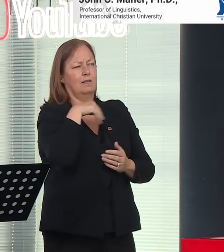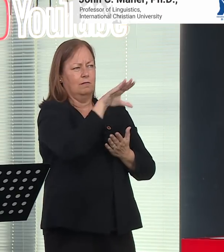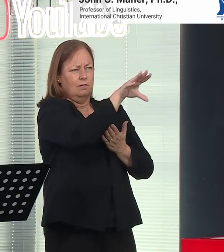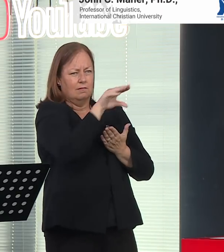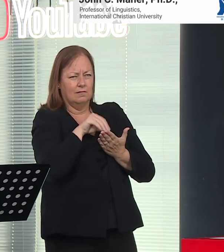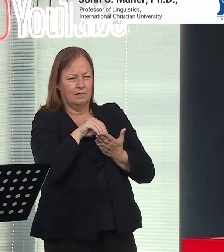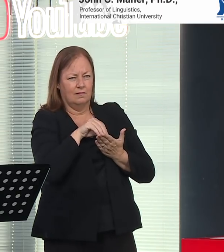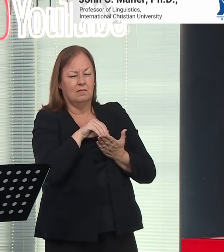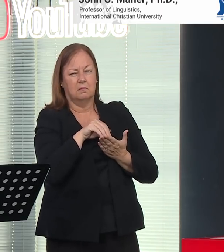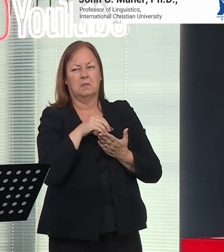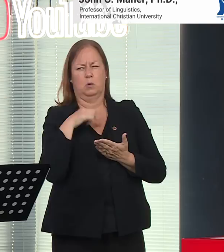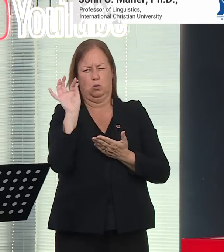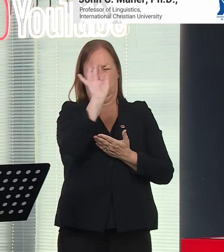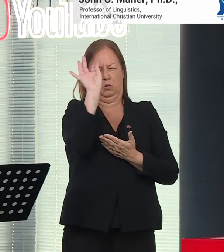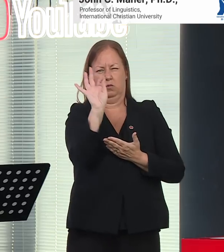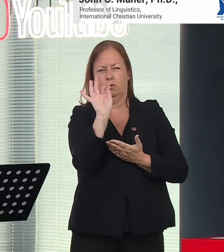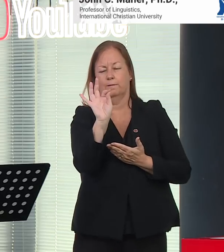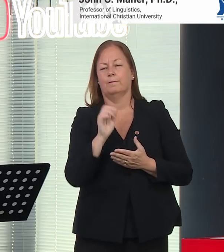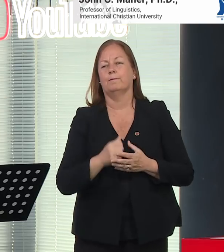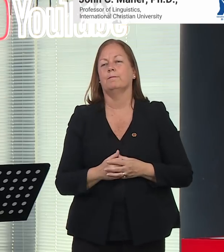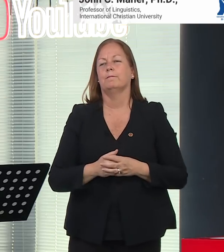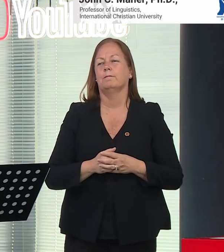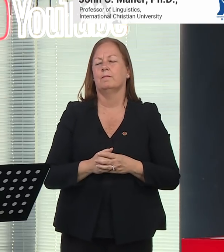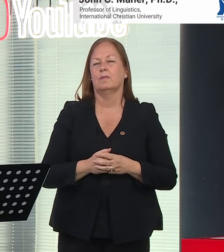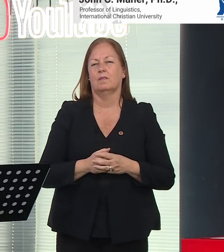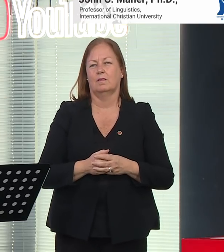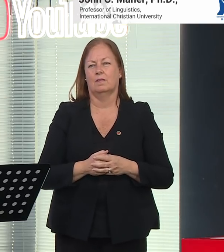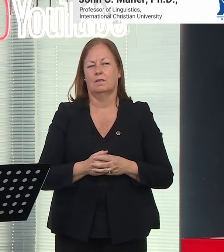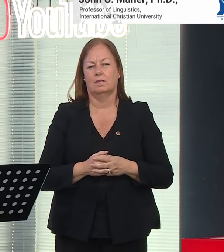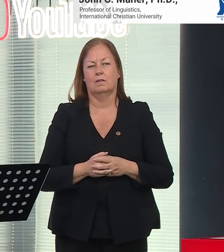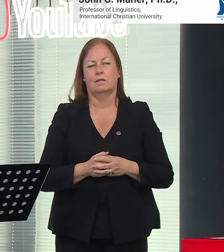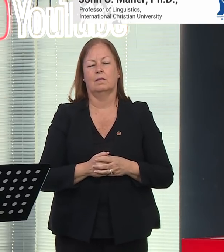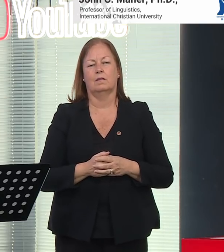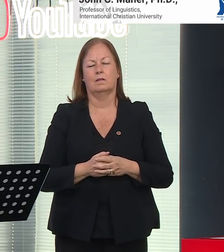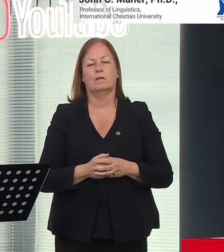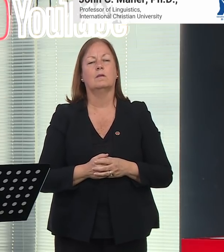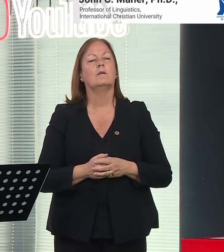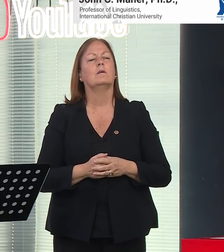in -- in a census, and here are some questions from the national census of